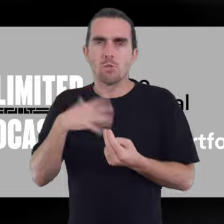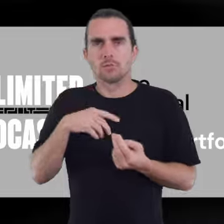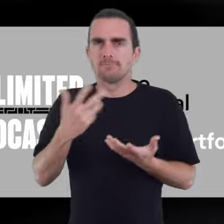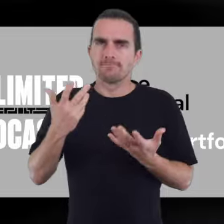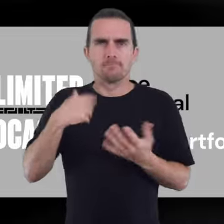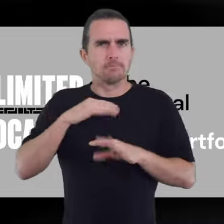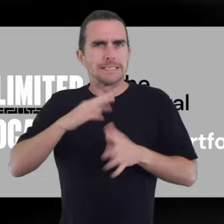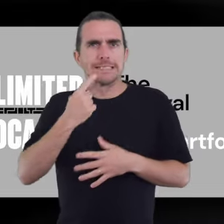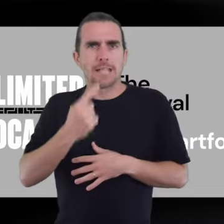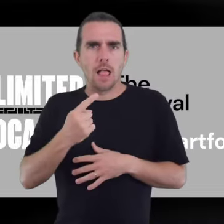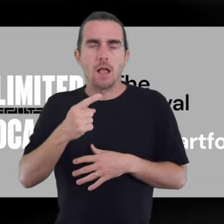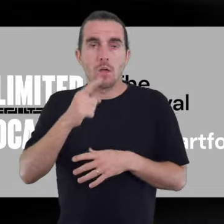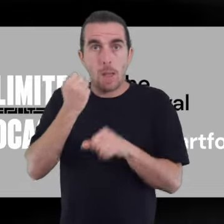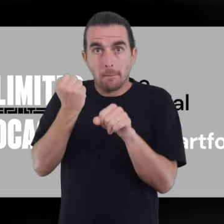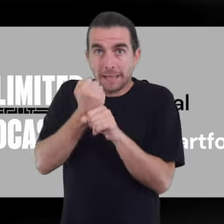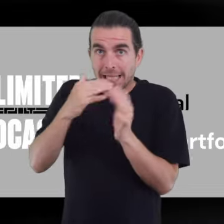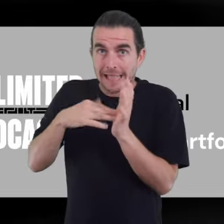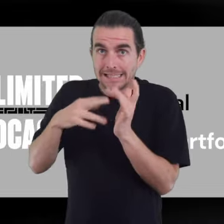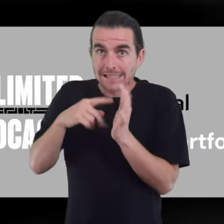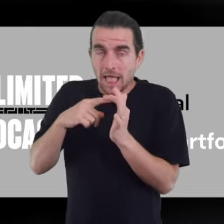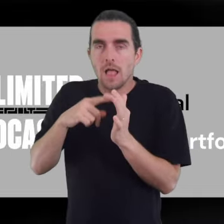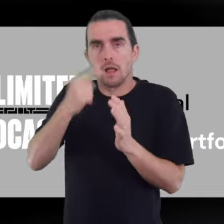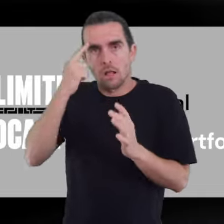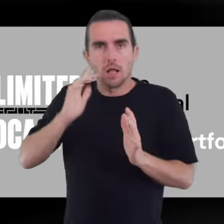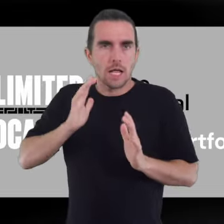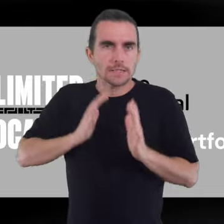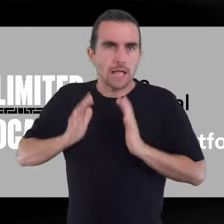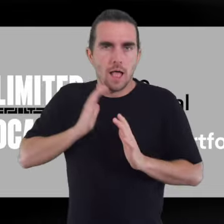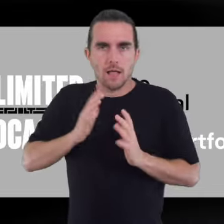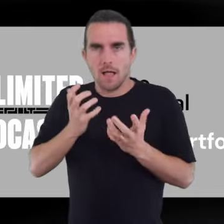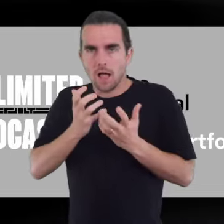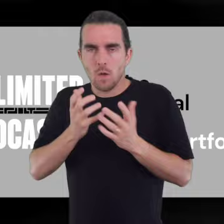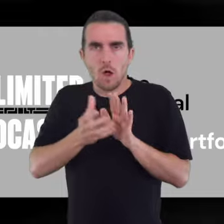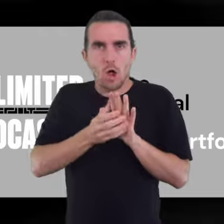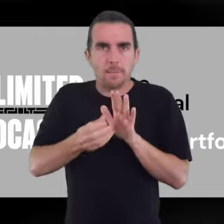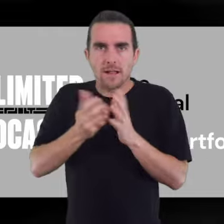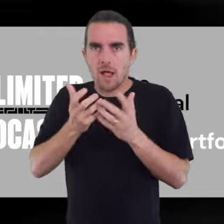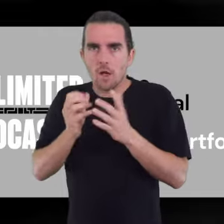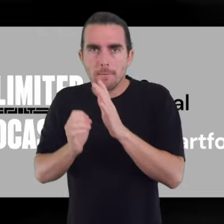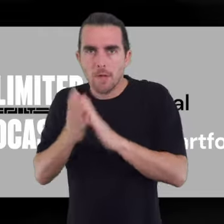Or when you make a zine, and you just reach the desire to just retrieve all the copies and burn them all, and there be no record of it.